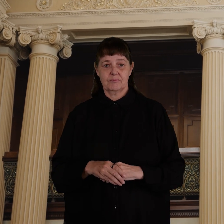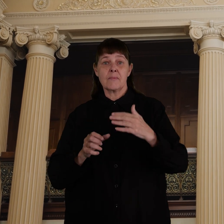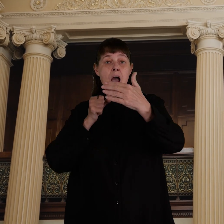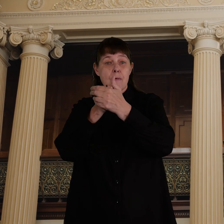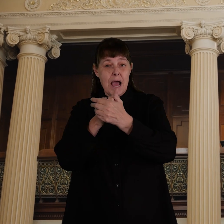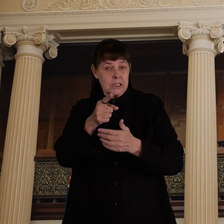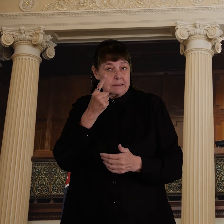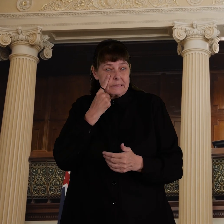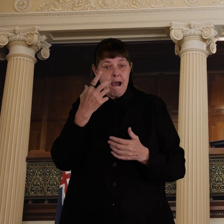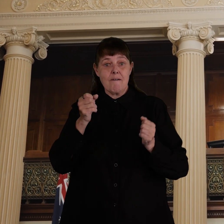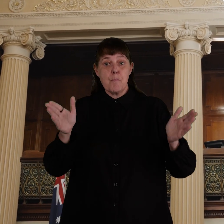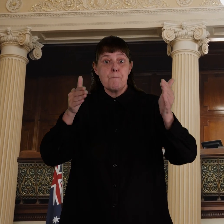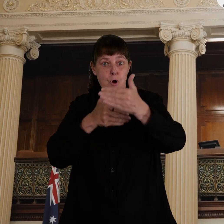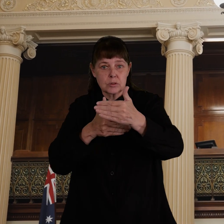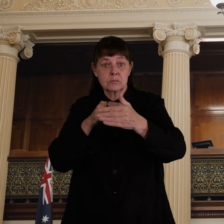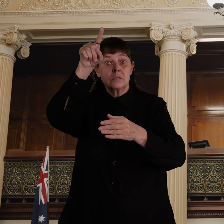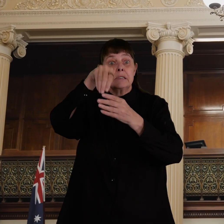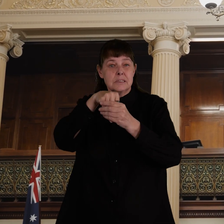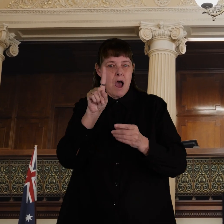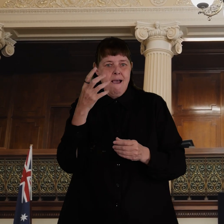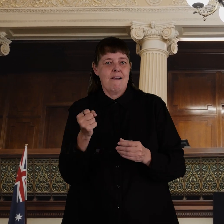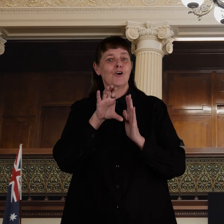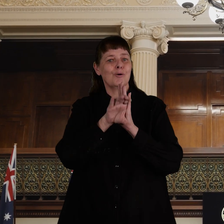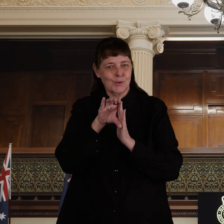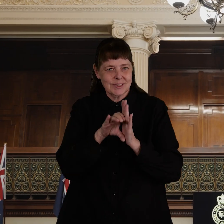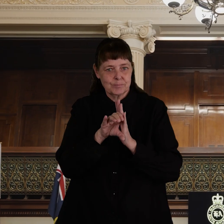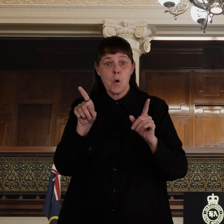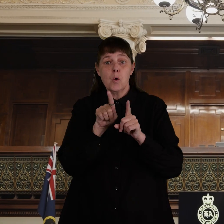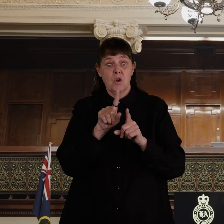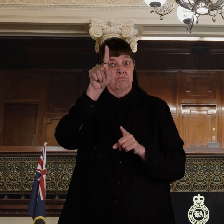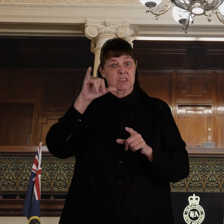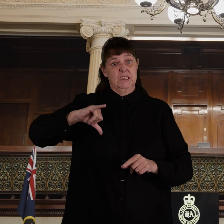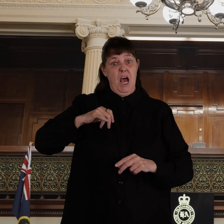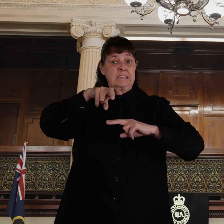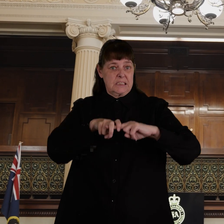computers in it, and up there sit staff that we refer to as Hansard,